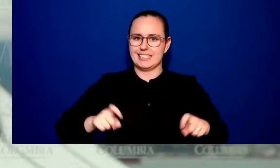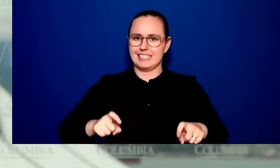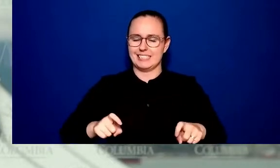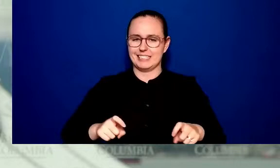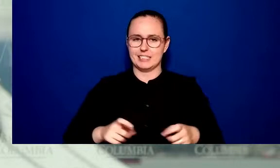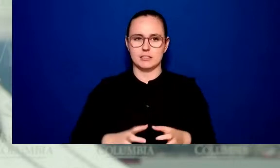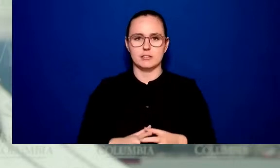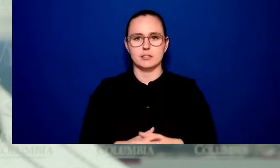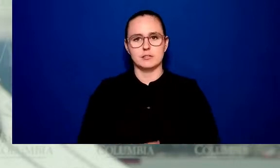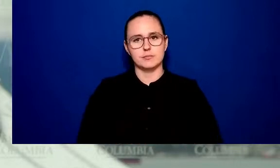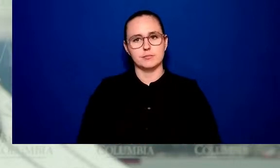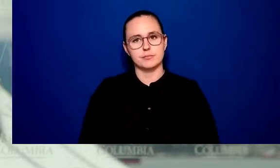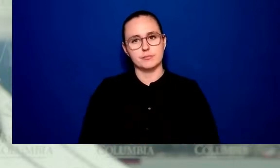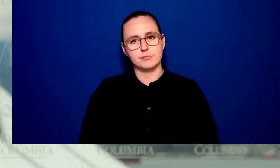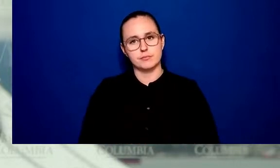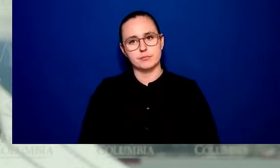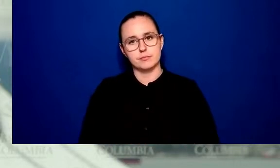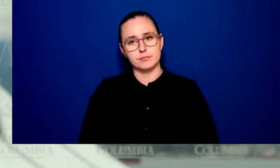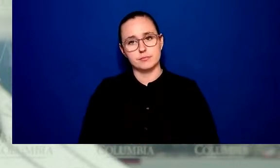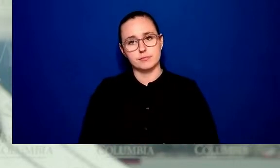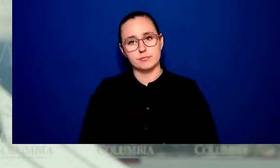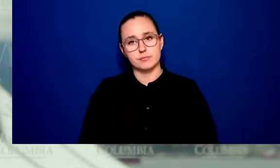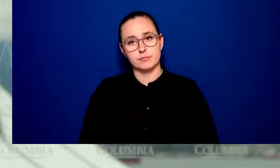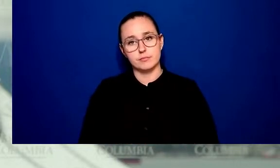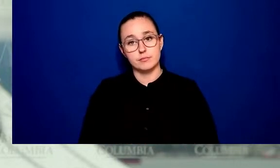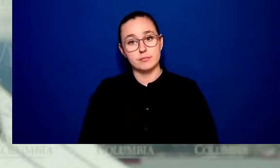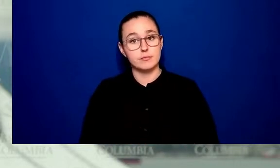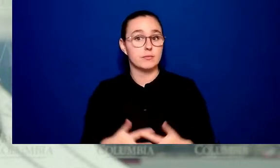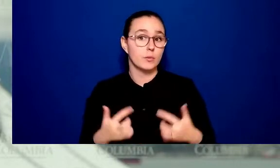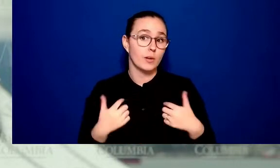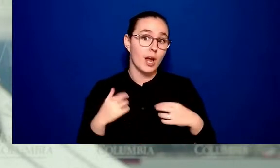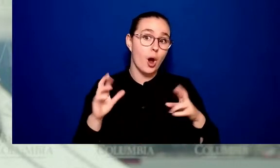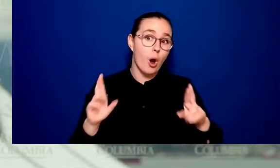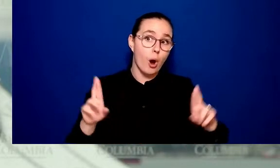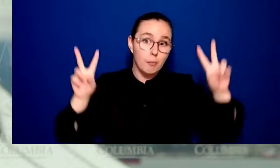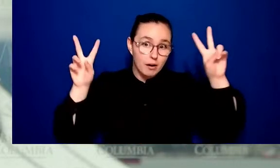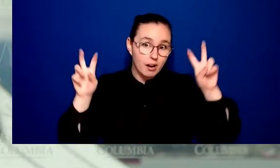to more normal seeing our primary care system. But all of